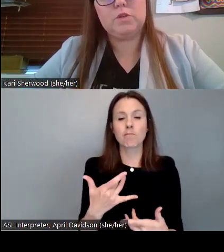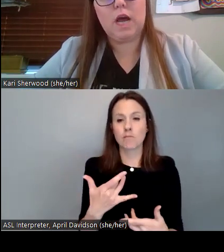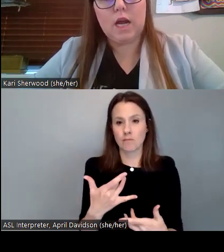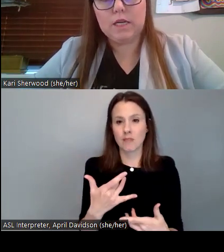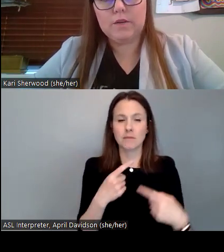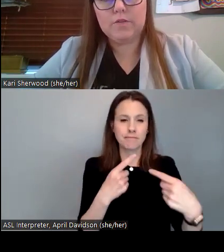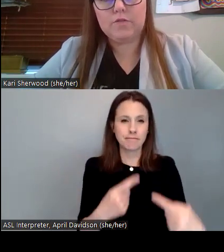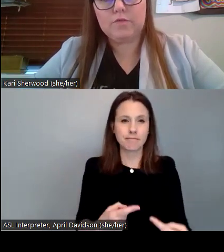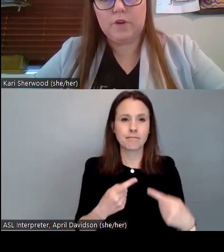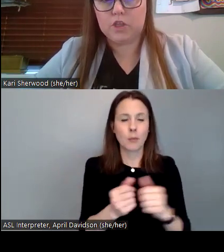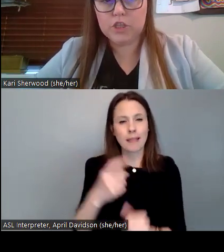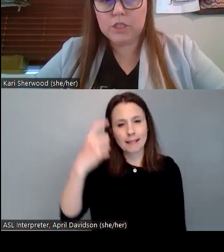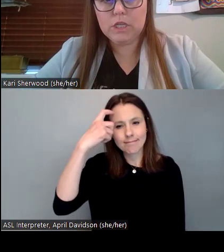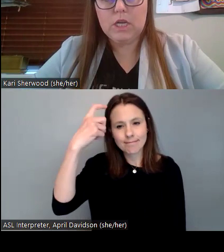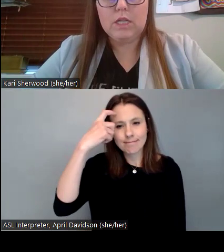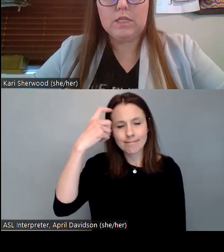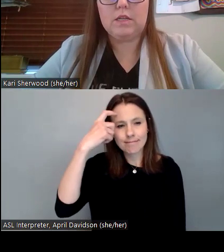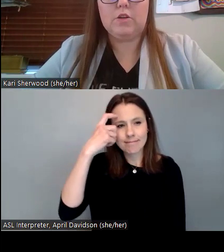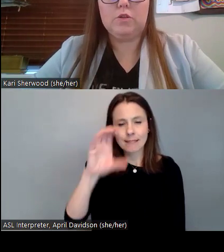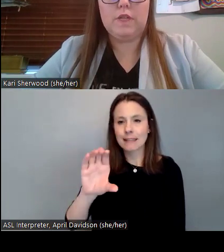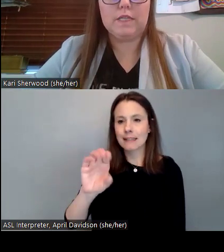with cognitive function. This can include things